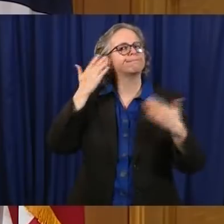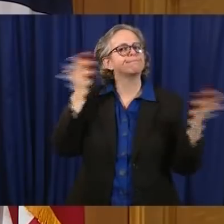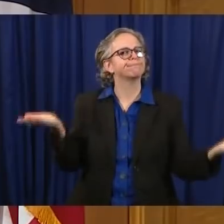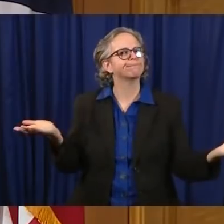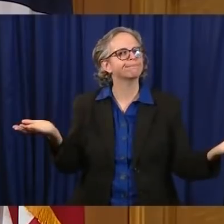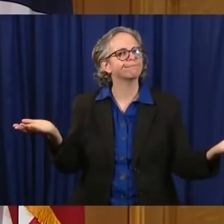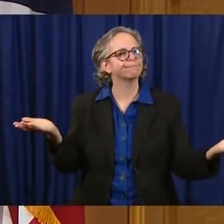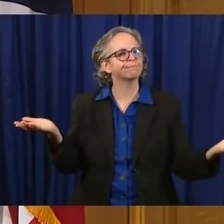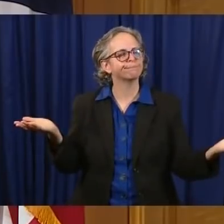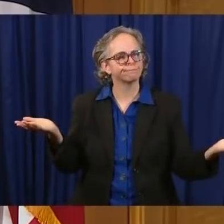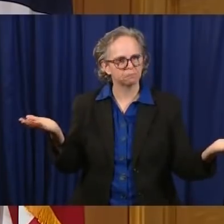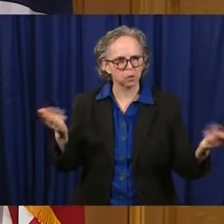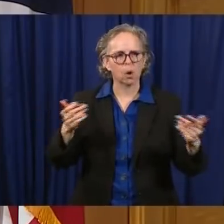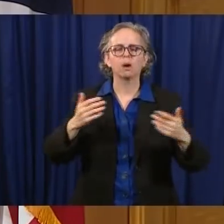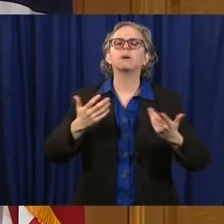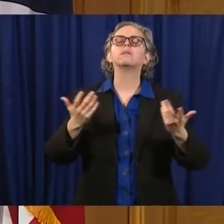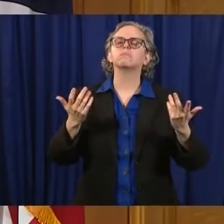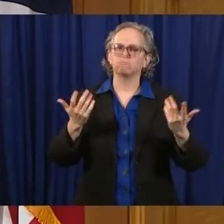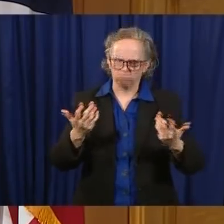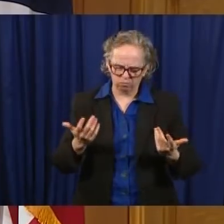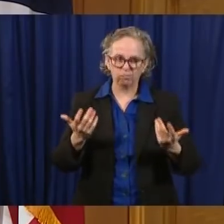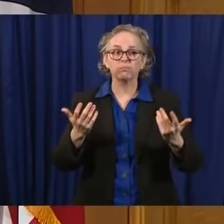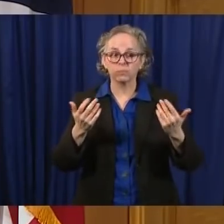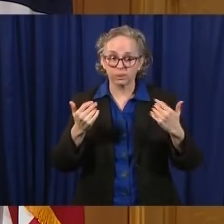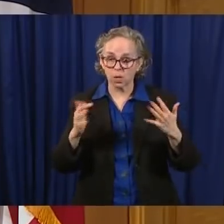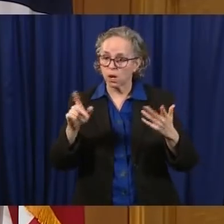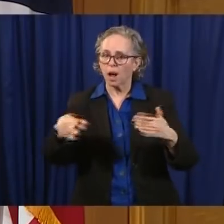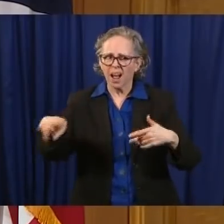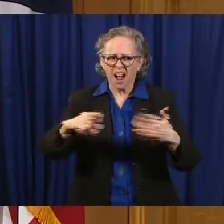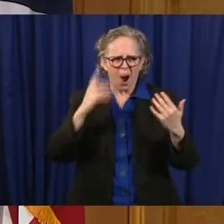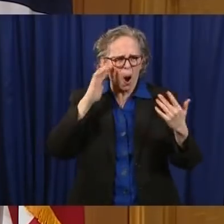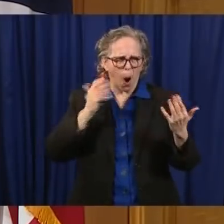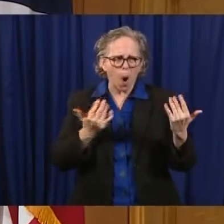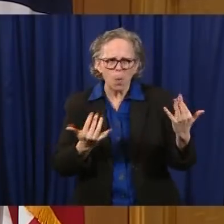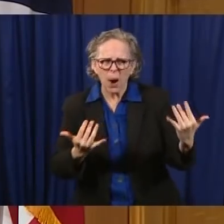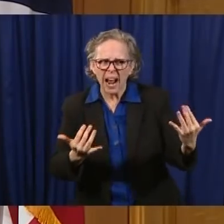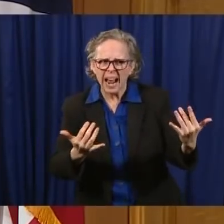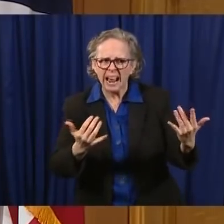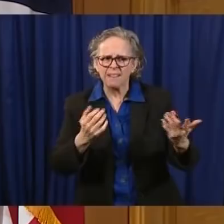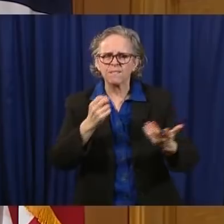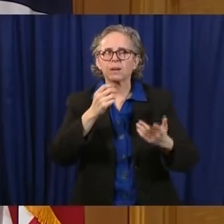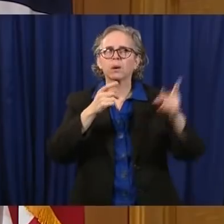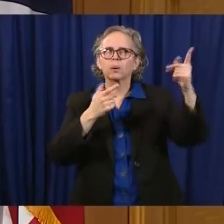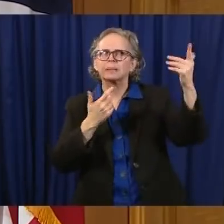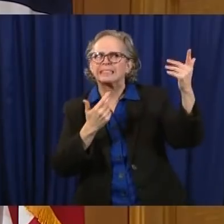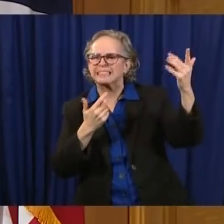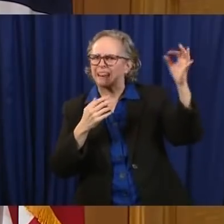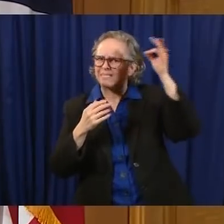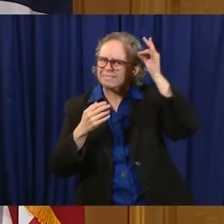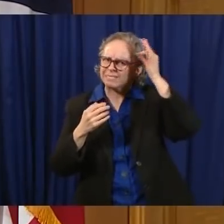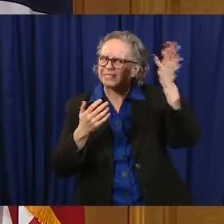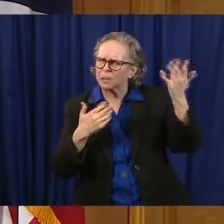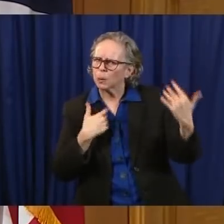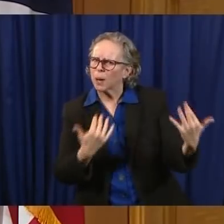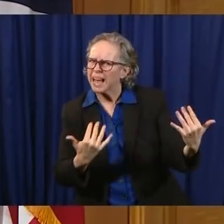THE FDA EMERGENCY USE AUTHORIZATION APPROVAL, THERE IS REALLY NO WAY TO KNOW IF THE TESTING IS GOING TO BE VALID.